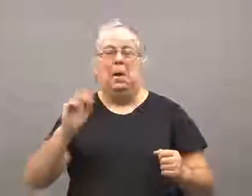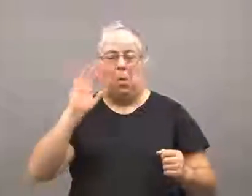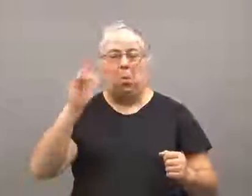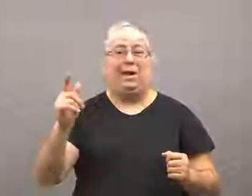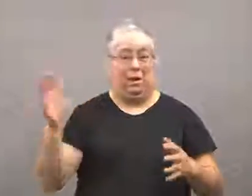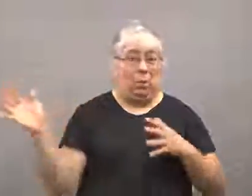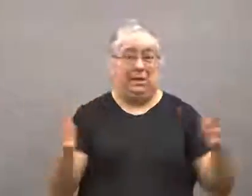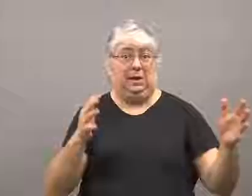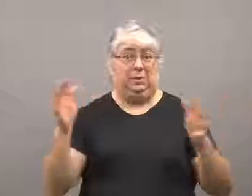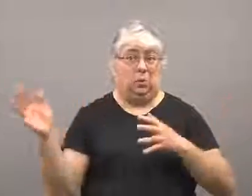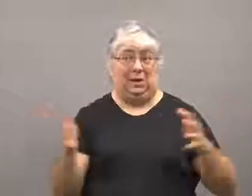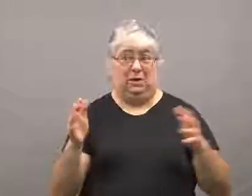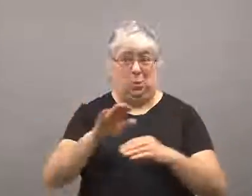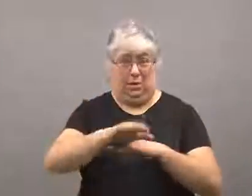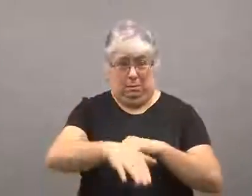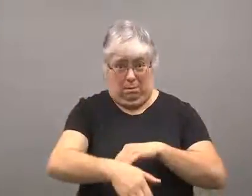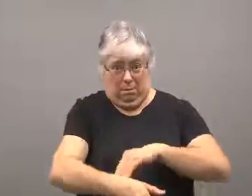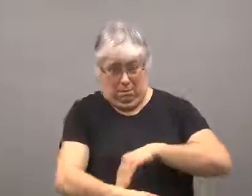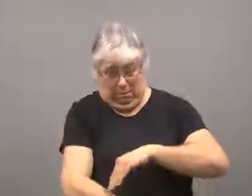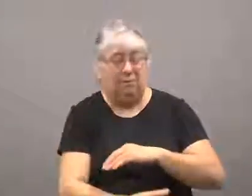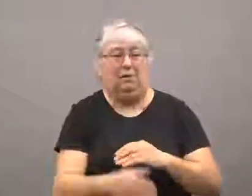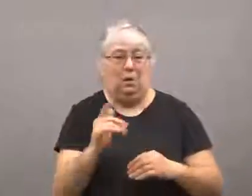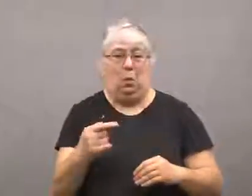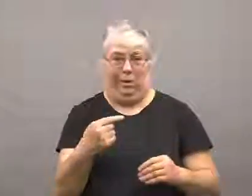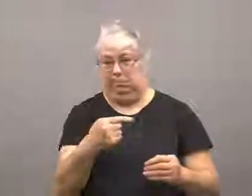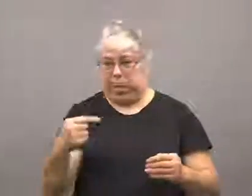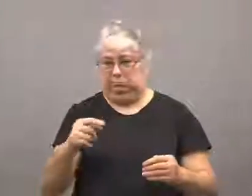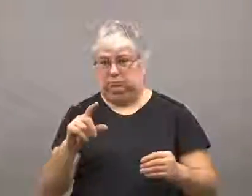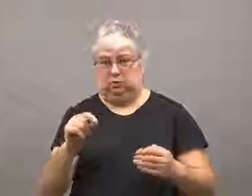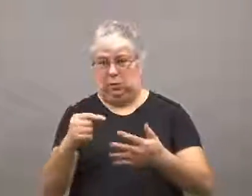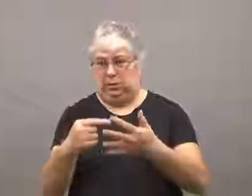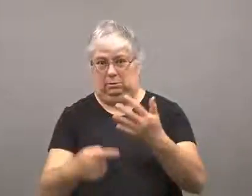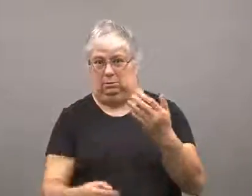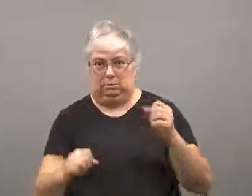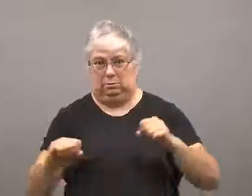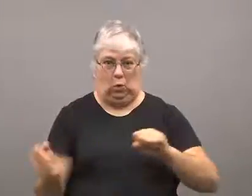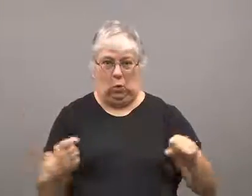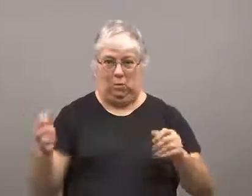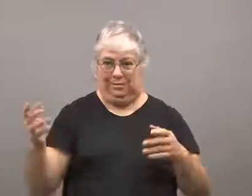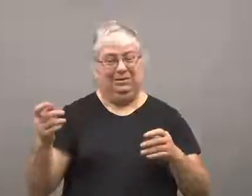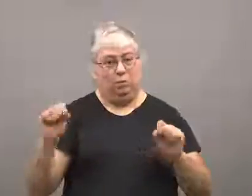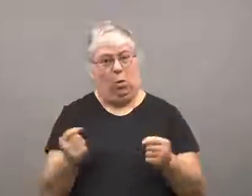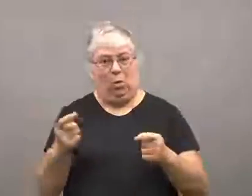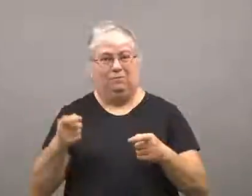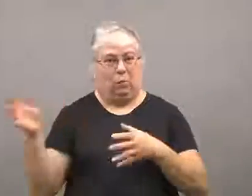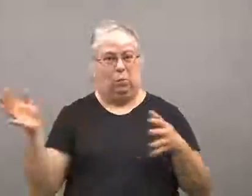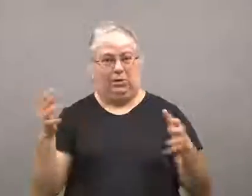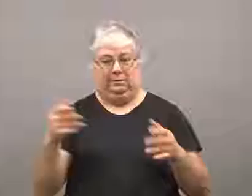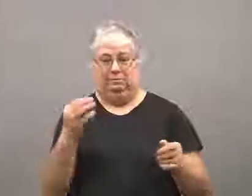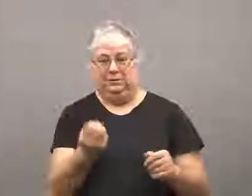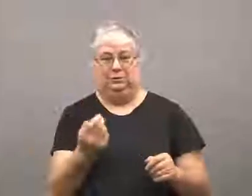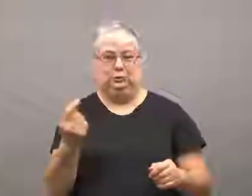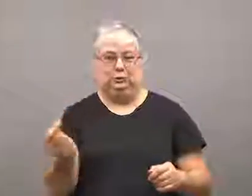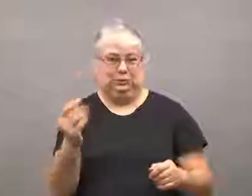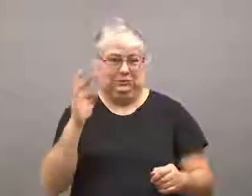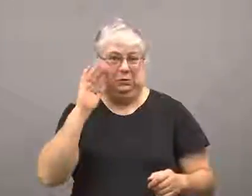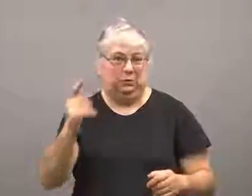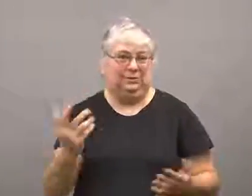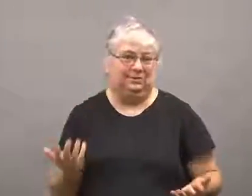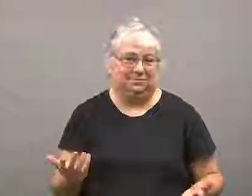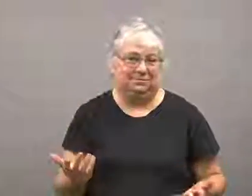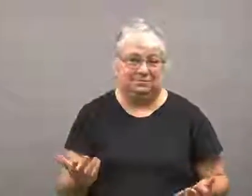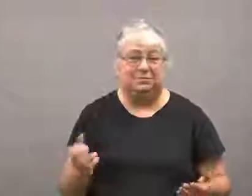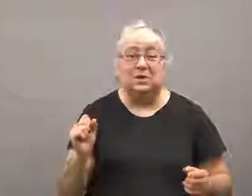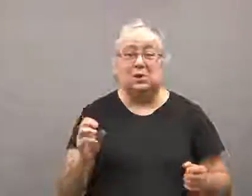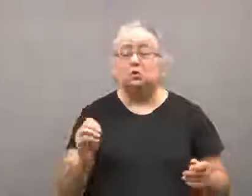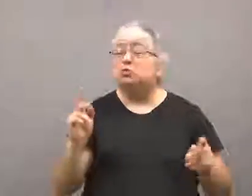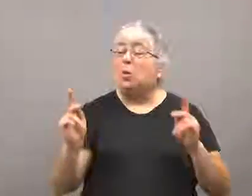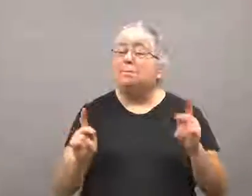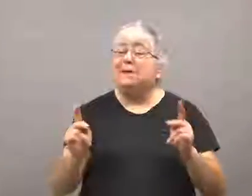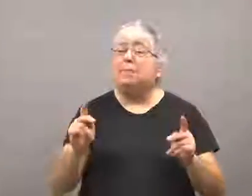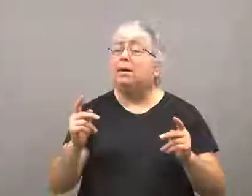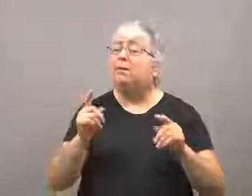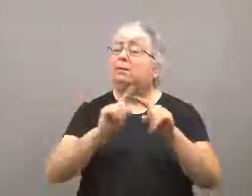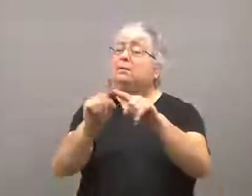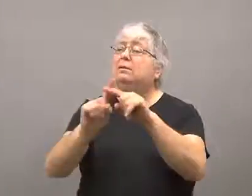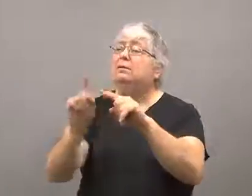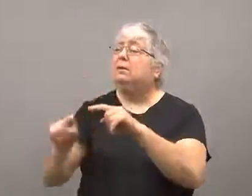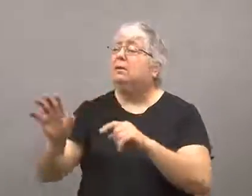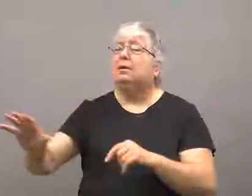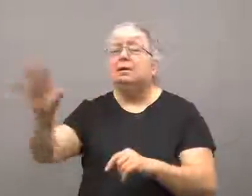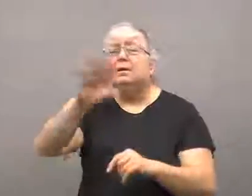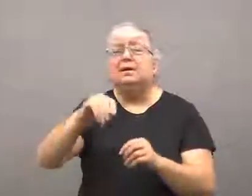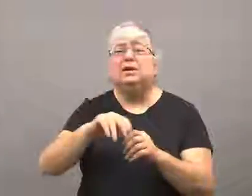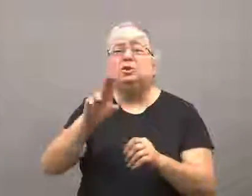but the winds will start overnight and we'll see windchills of -20